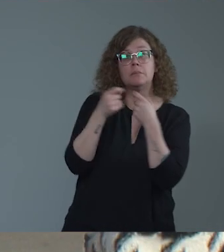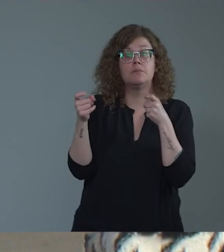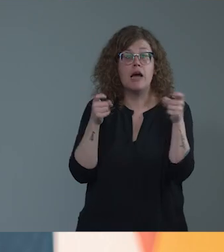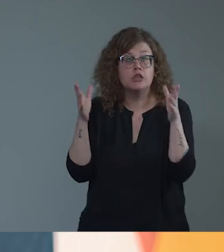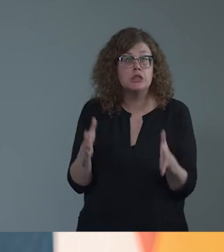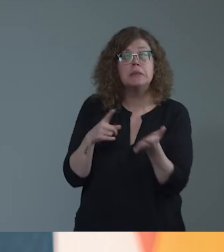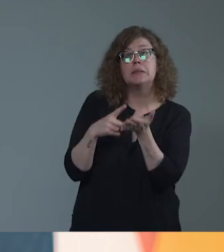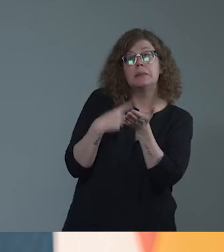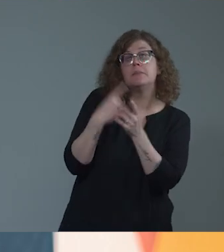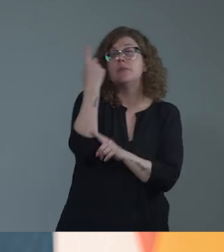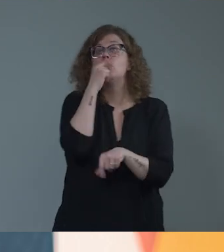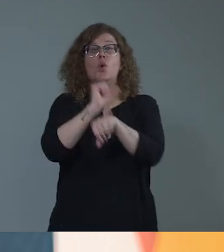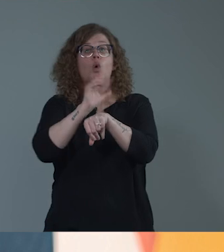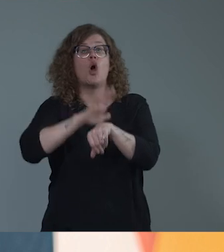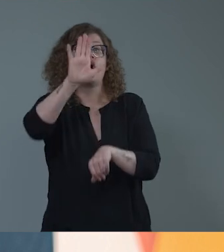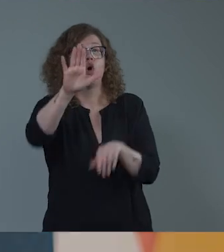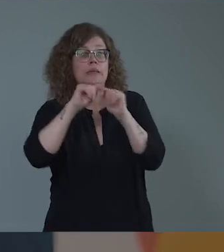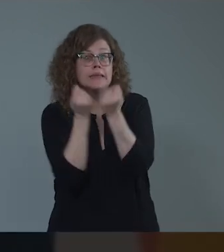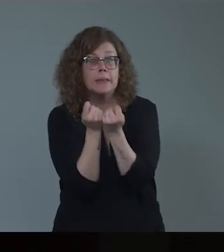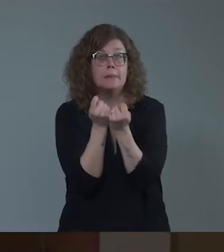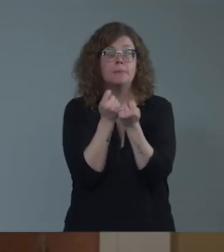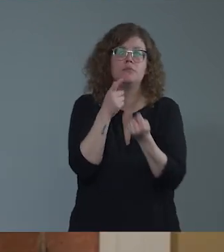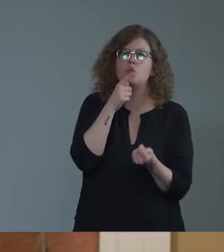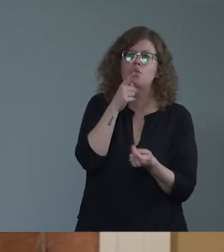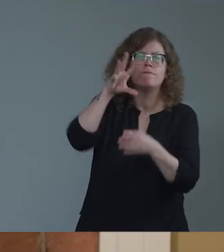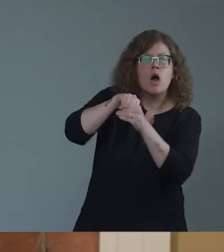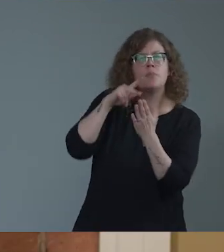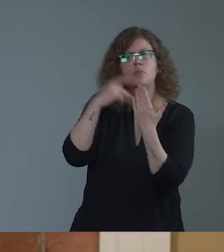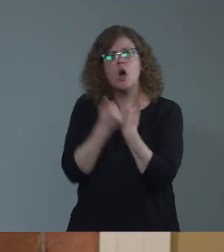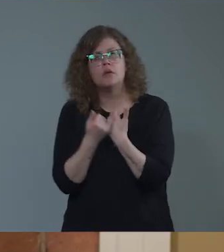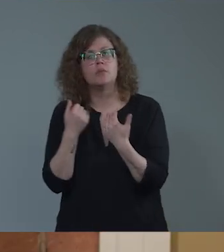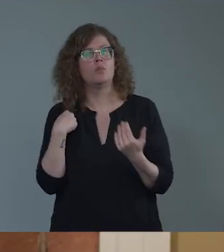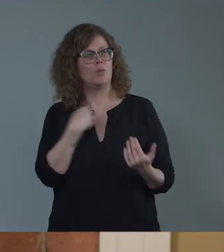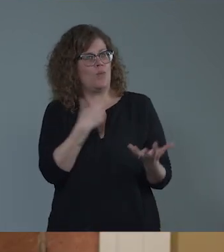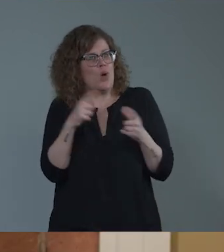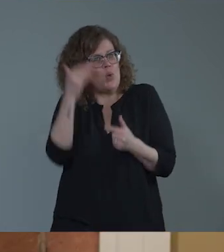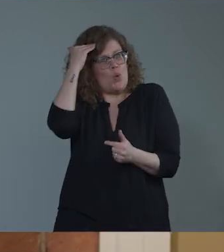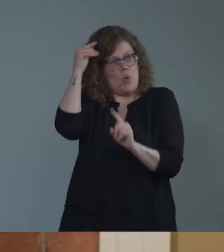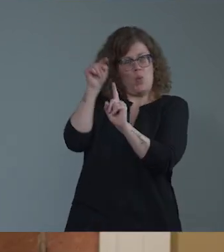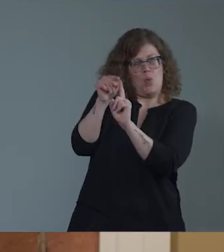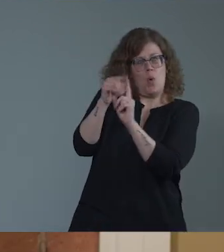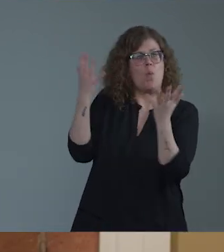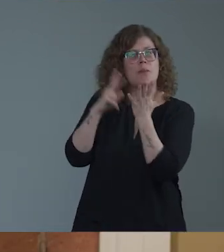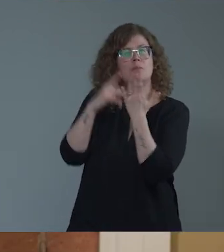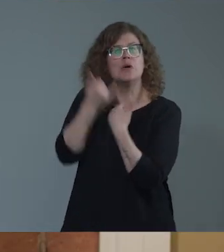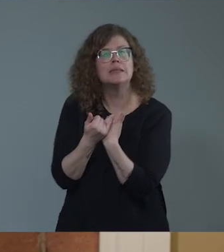is always consulted, or compensated. Okay. A few things that go in your artist contract. Let's go over these again.